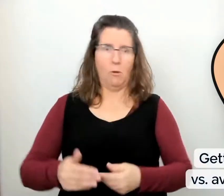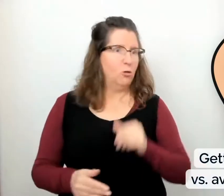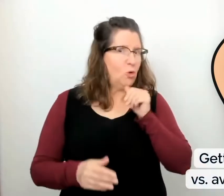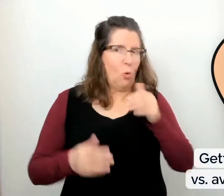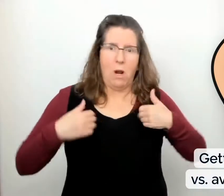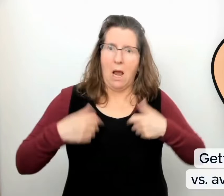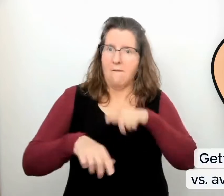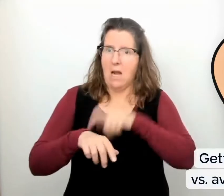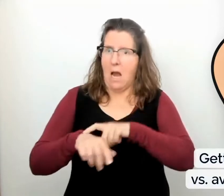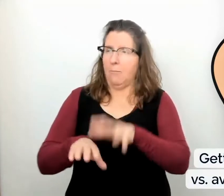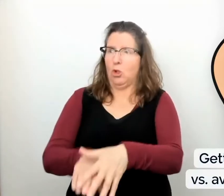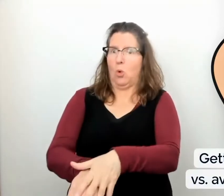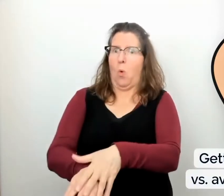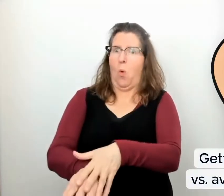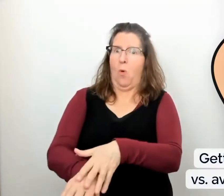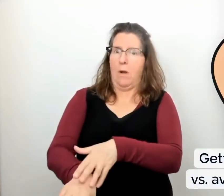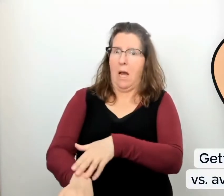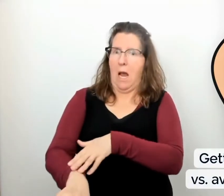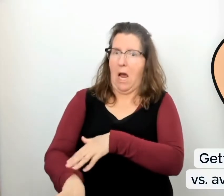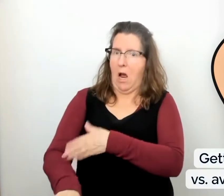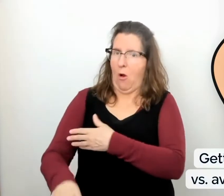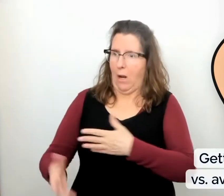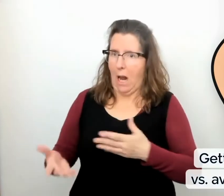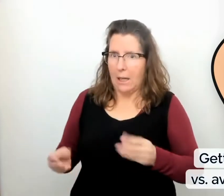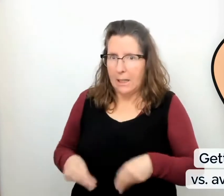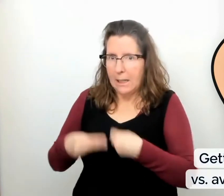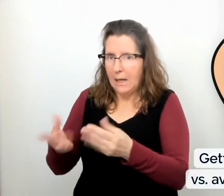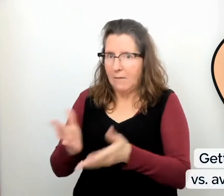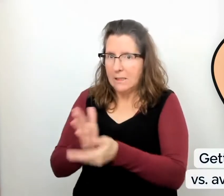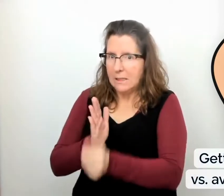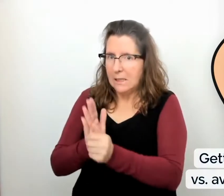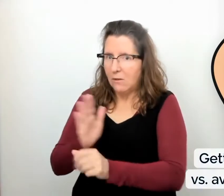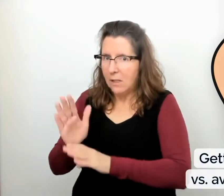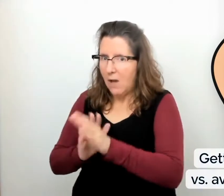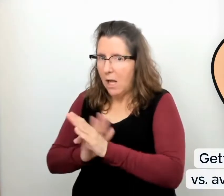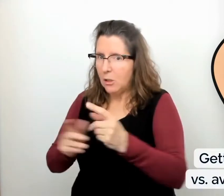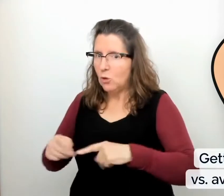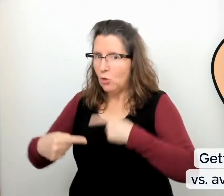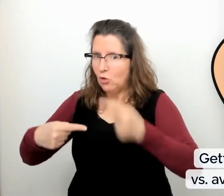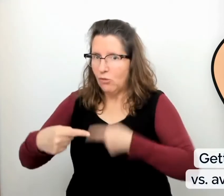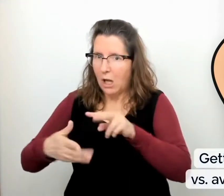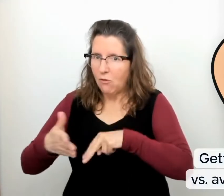Maybe there's no time to slow down to teach reading skills to an individual struggling reader.